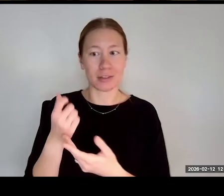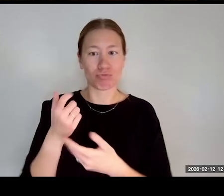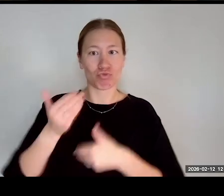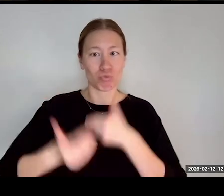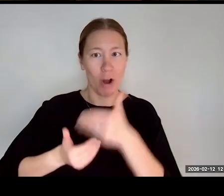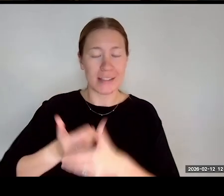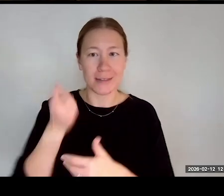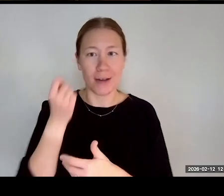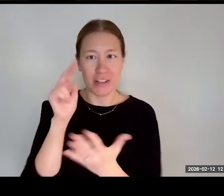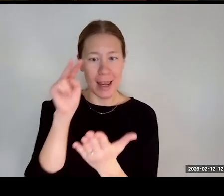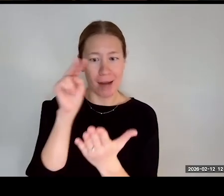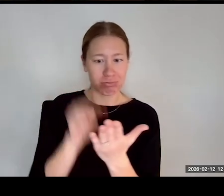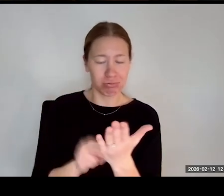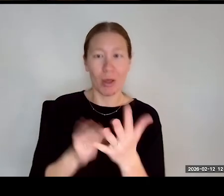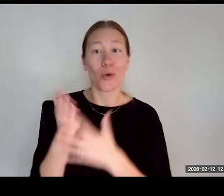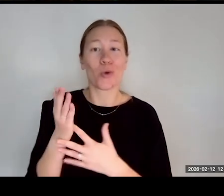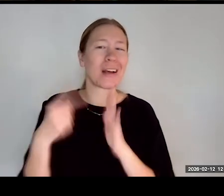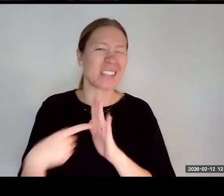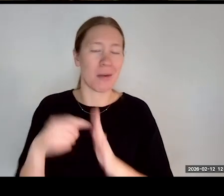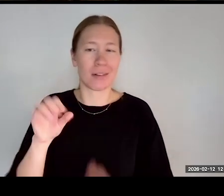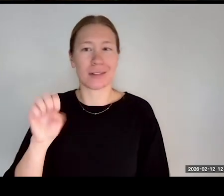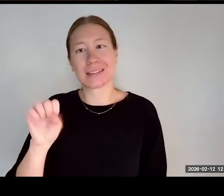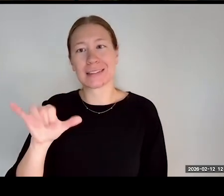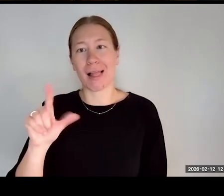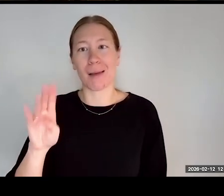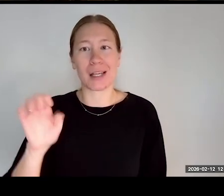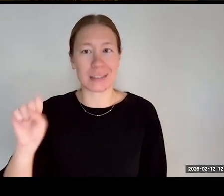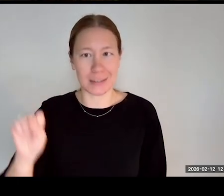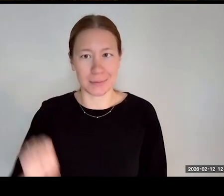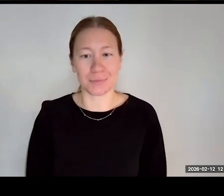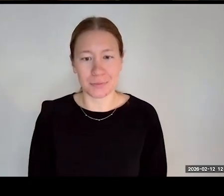Make sure that you have your body text broken up as well into those short paragraphs.